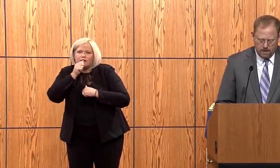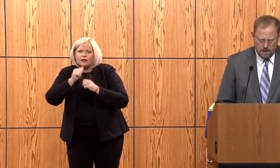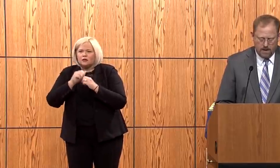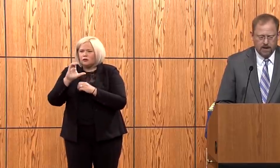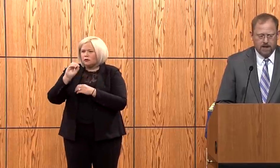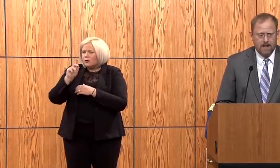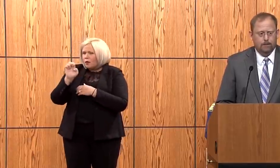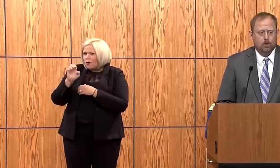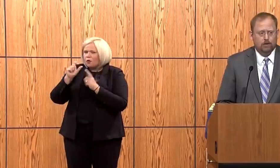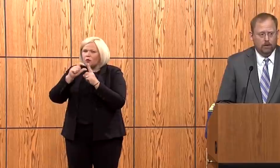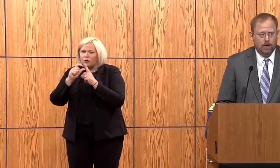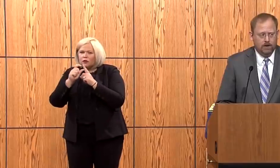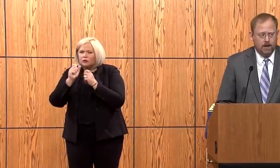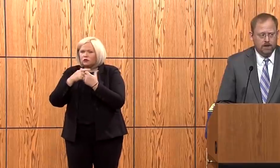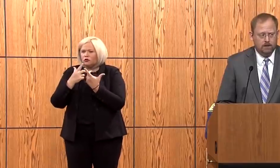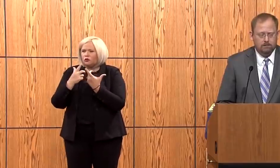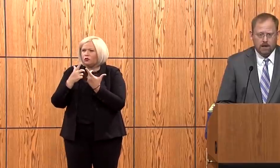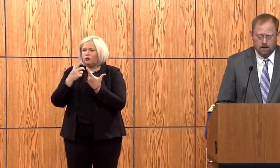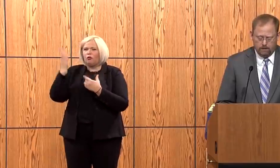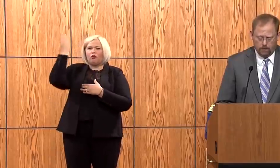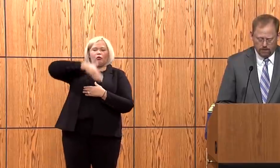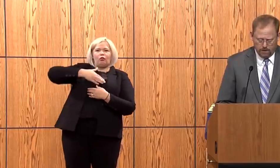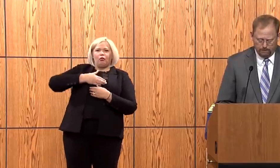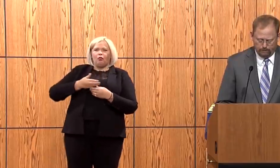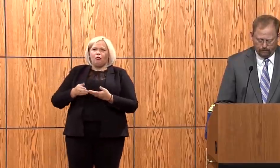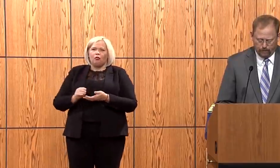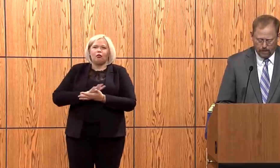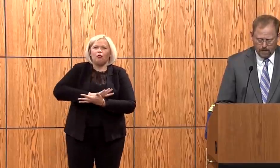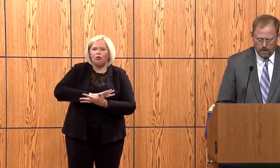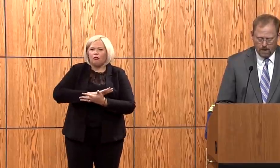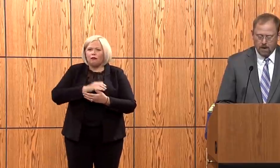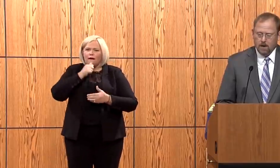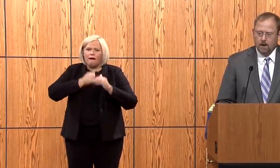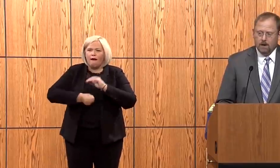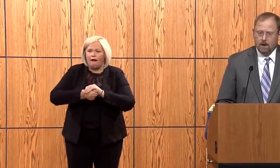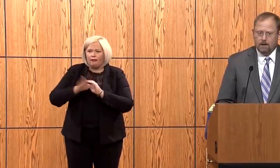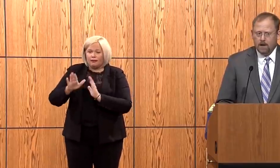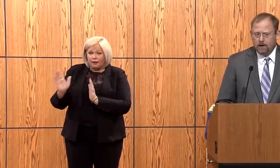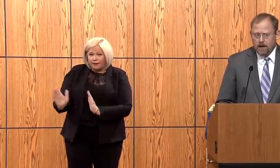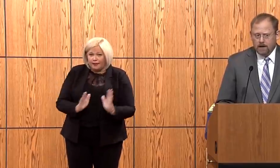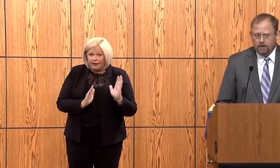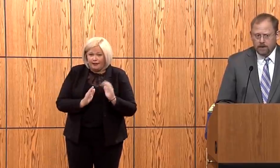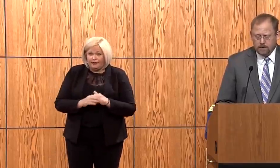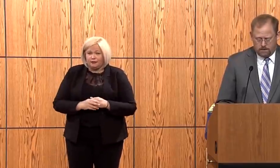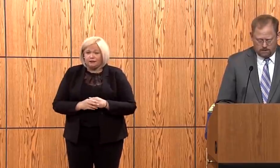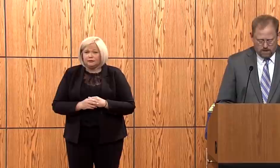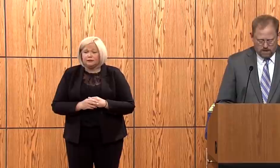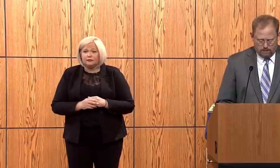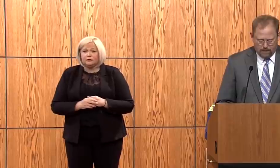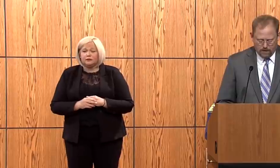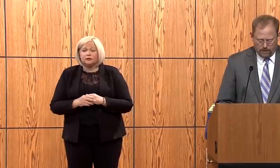IN FURTHERANCE OF PLAN. THEY COMMUNICATED BY ENCRYPTED THEY COMMUNICATED BY ENCRYPTED MESSAGING PLATFORMS AND USED MESSAGING PLATFORMS AND USED CODE WORDS AND PHRASES IN AN CODE WORDS AND PHRASES IN AN ATTEMPT TO AVOID DETECTION BY